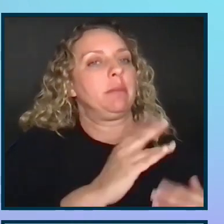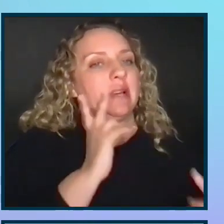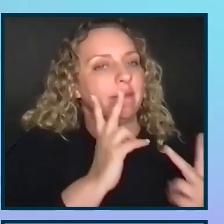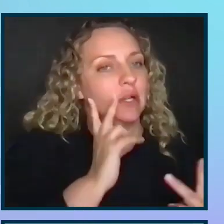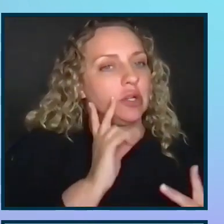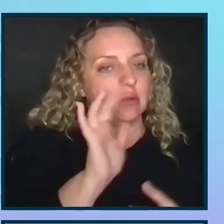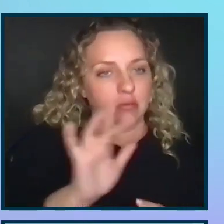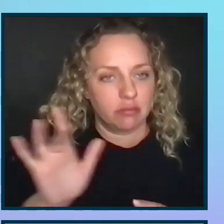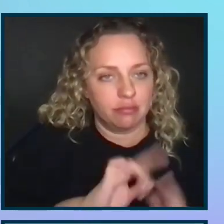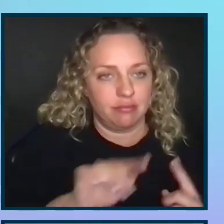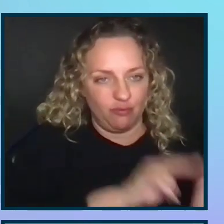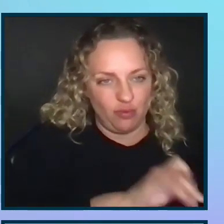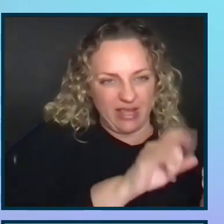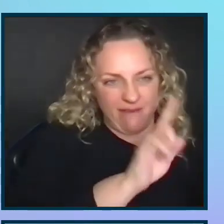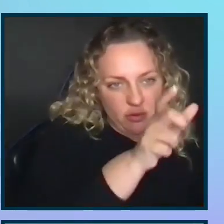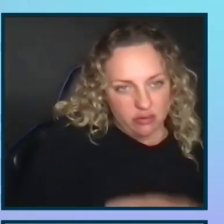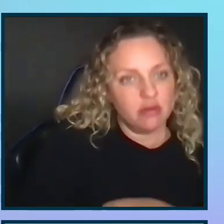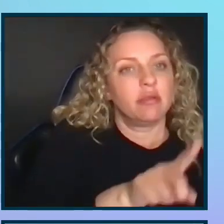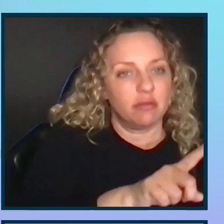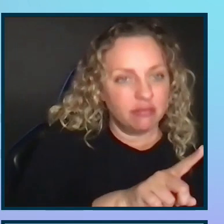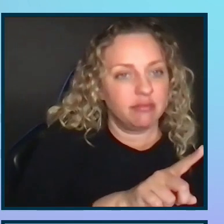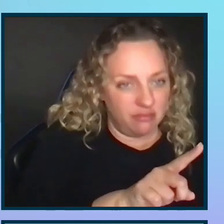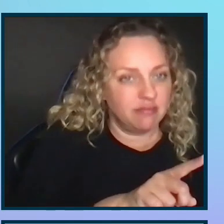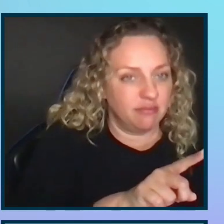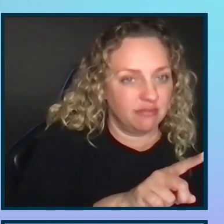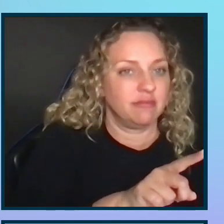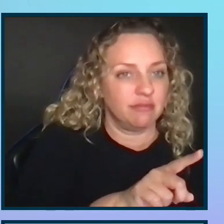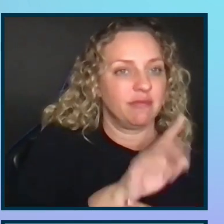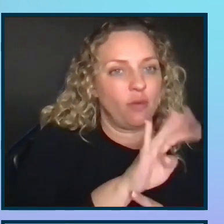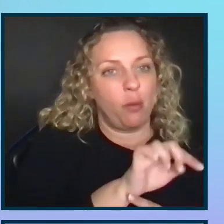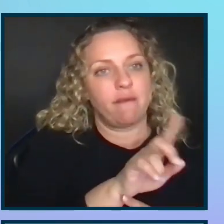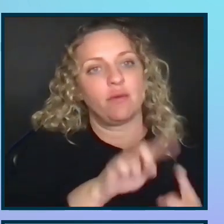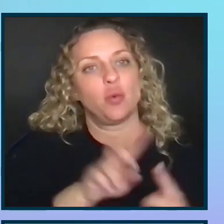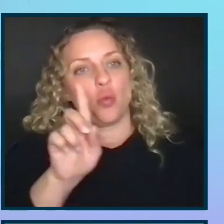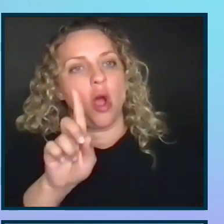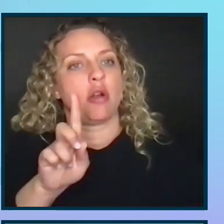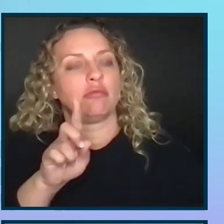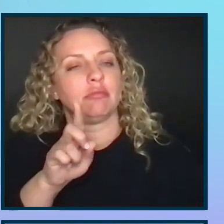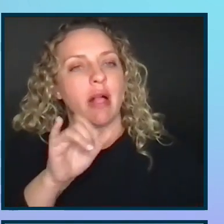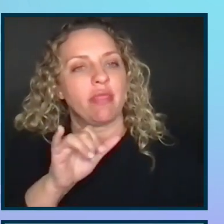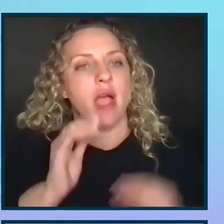navigational elements to the color contrast ratio of 4.5 to one, and use visual indicators with interactive elements.